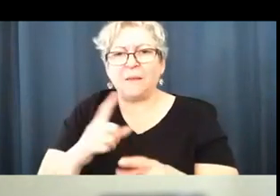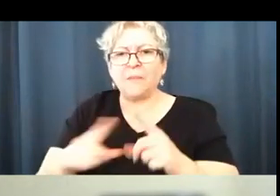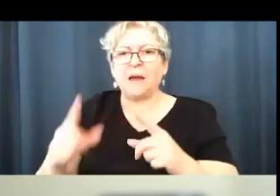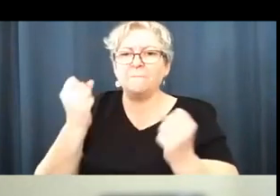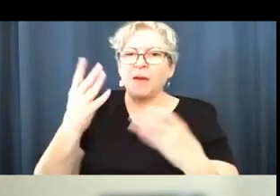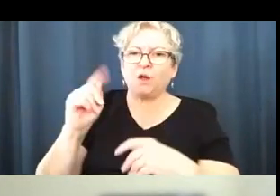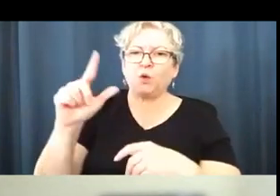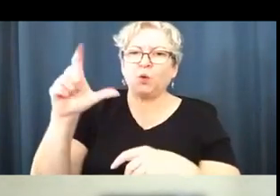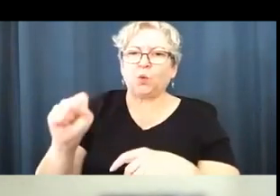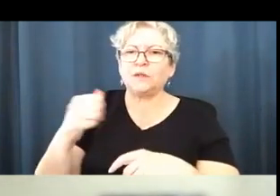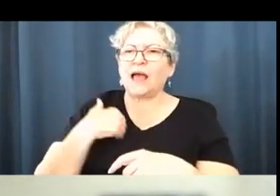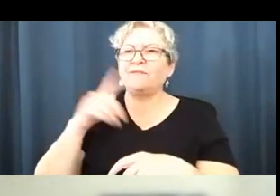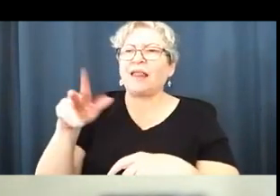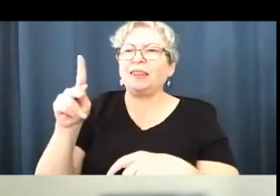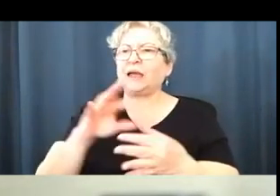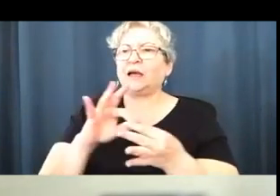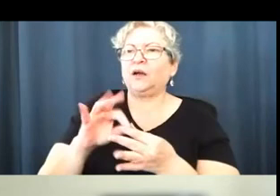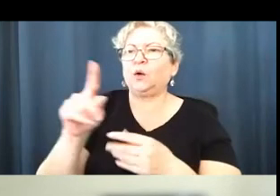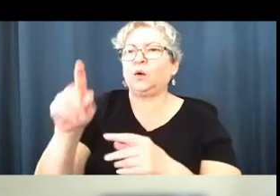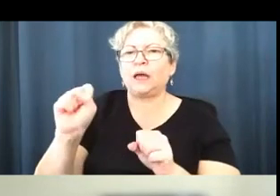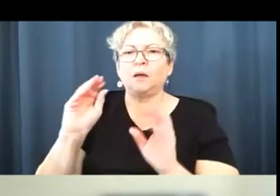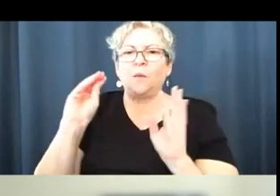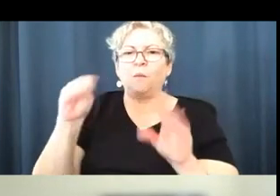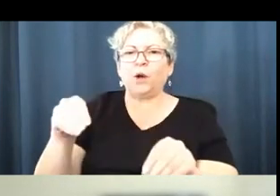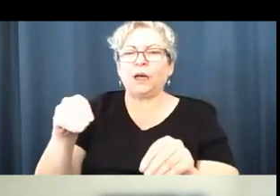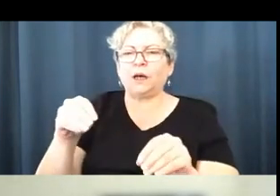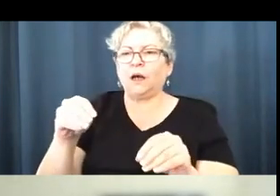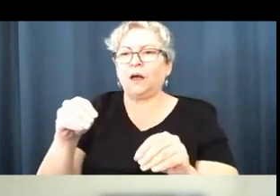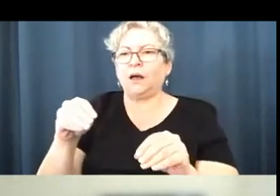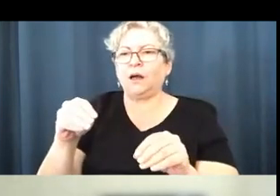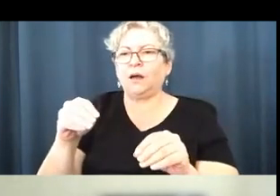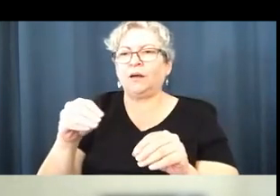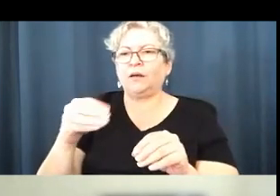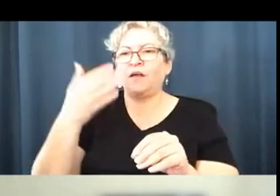we've got a link here to one, that you just put in the foreground color, you put in the background color